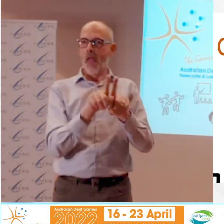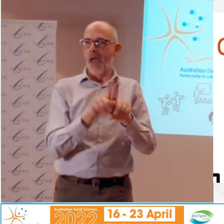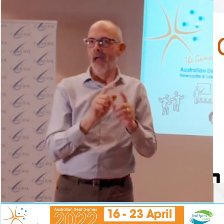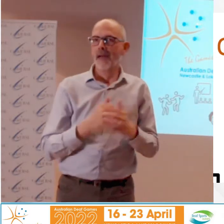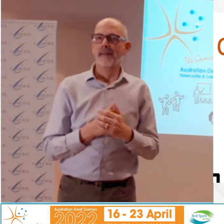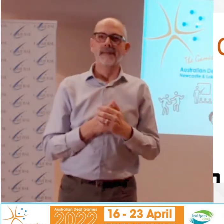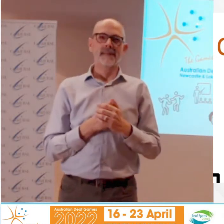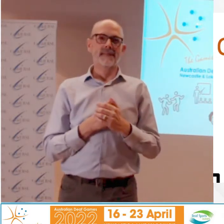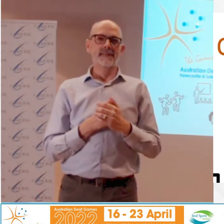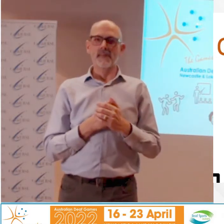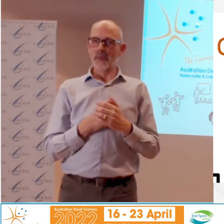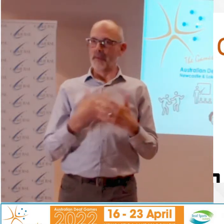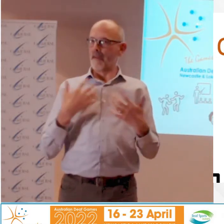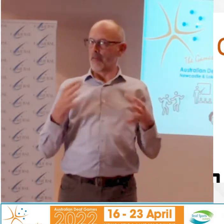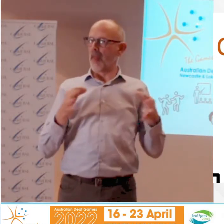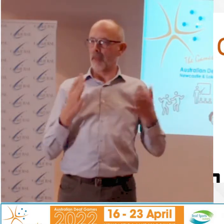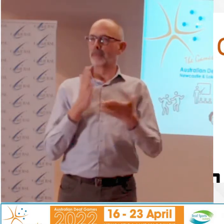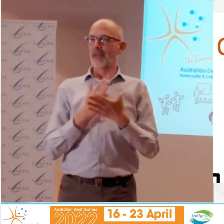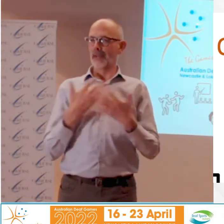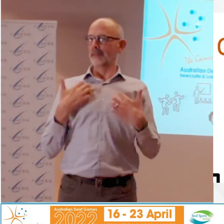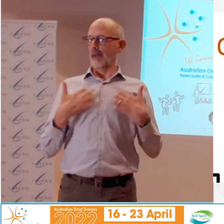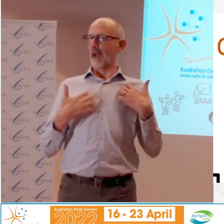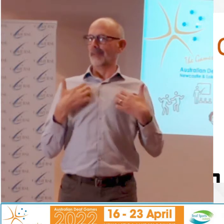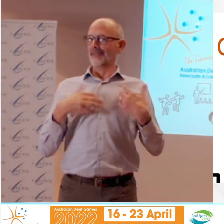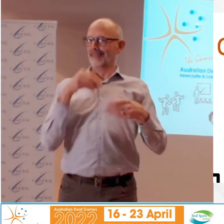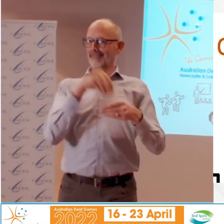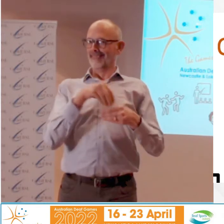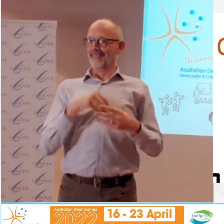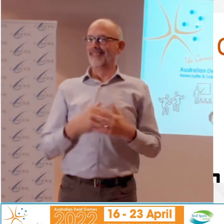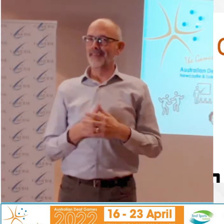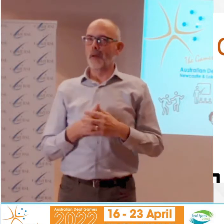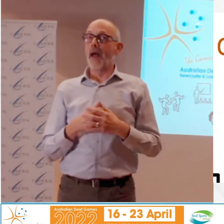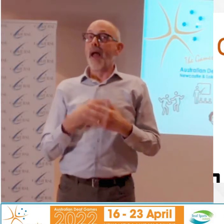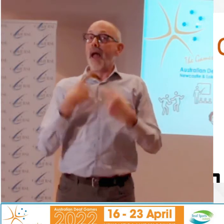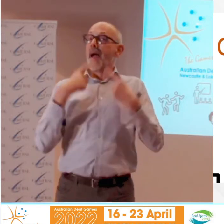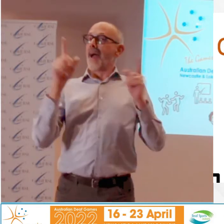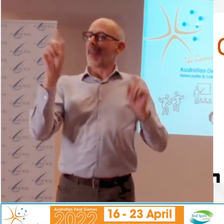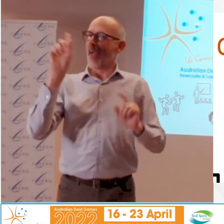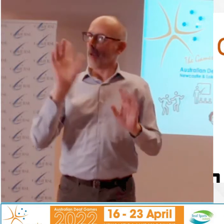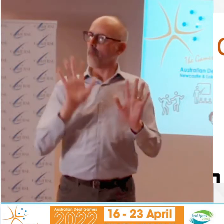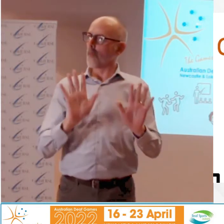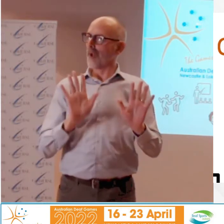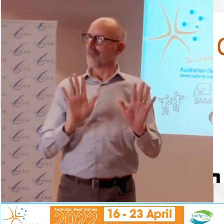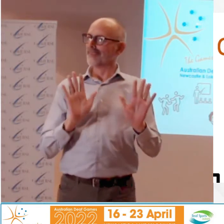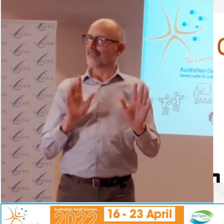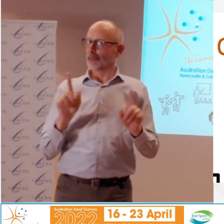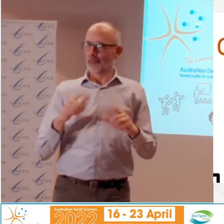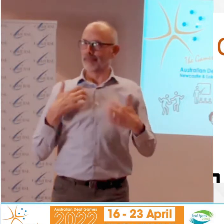what it might look like um i've planned a really exciting opening i wouldn't chew on